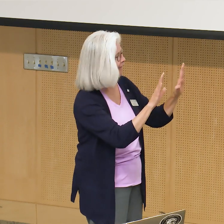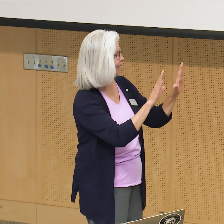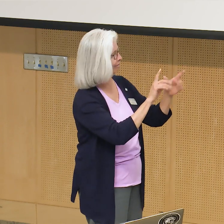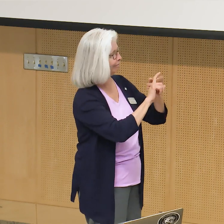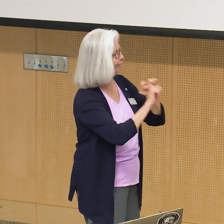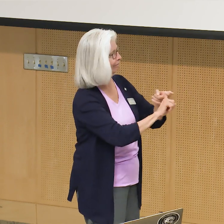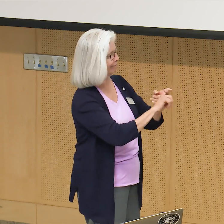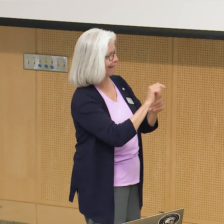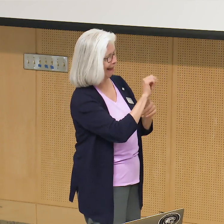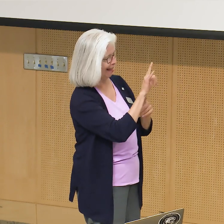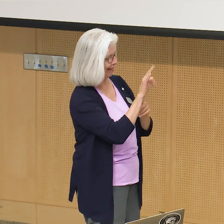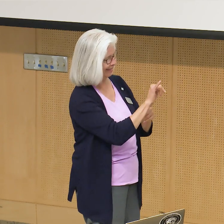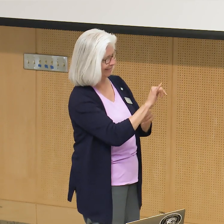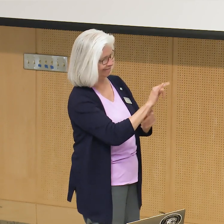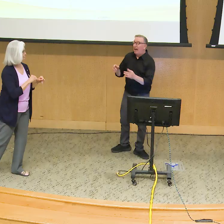for being a wonderful ally.